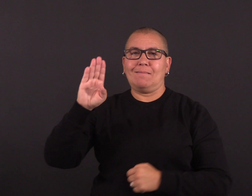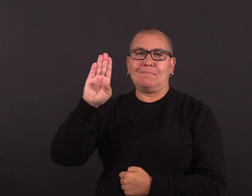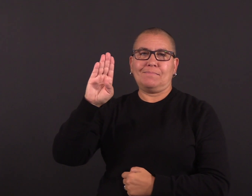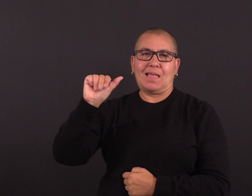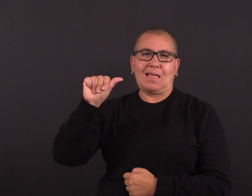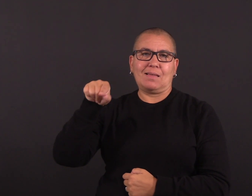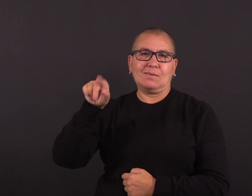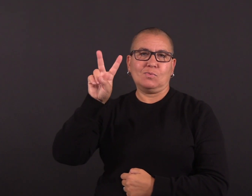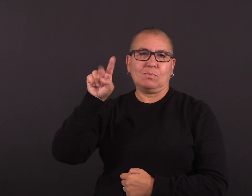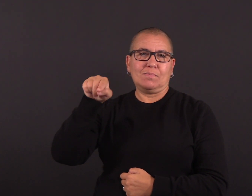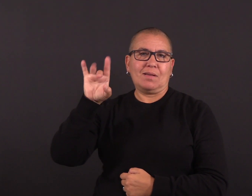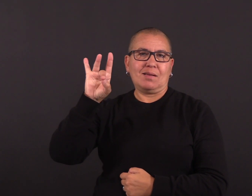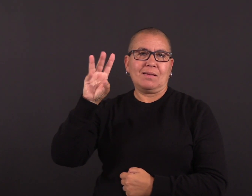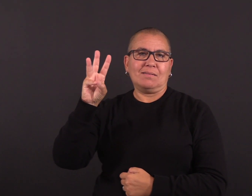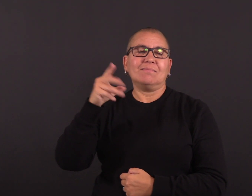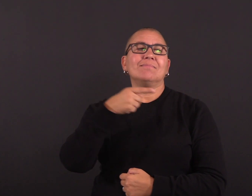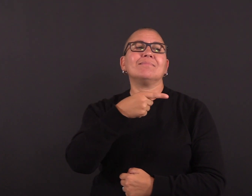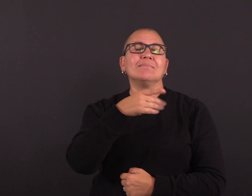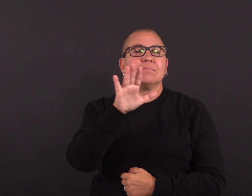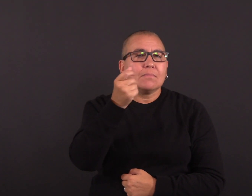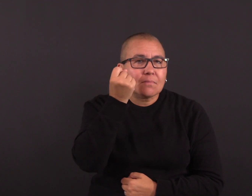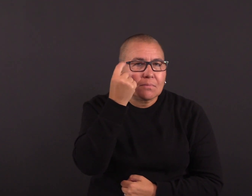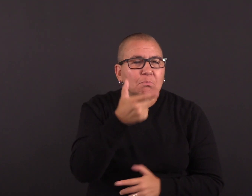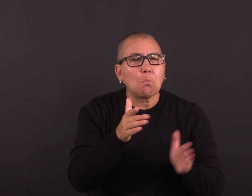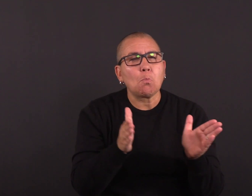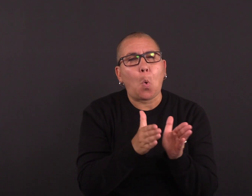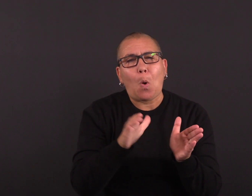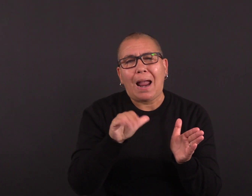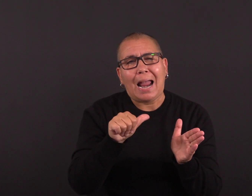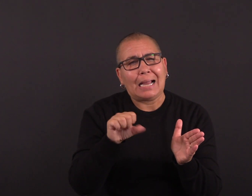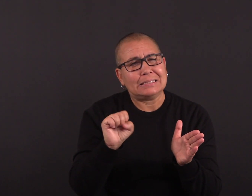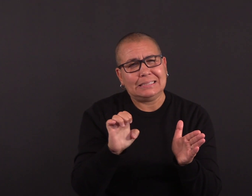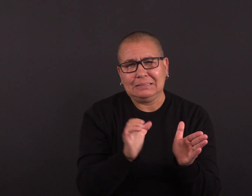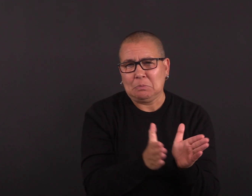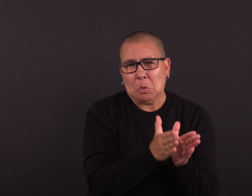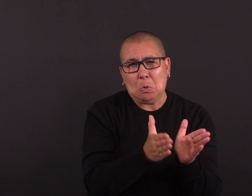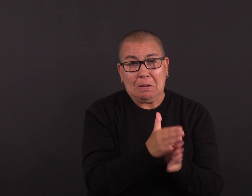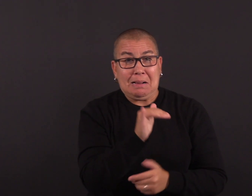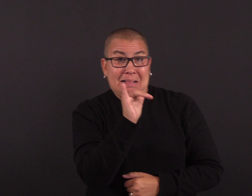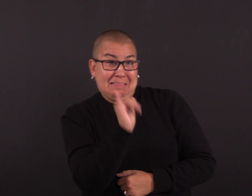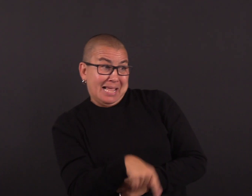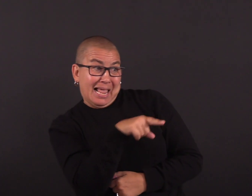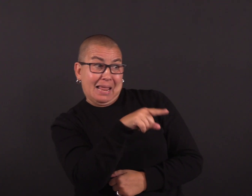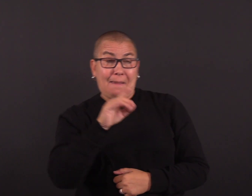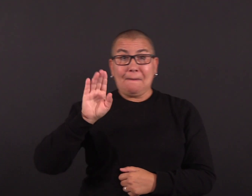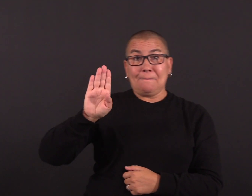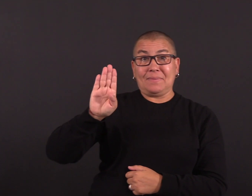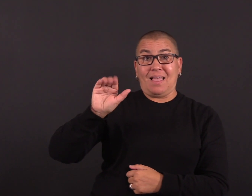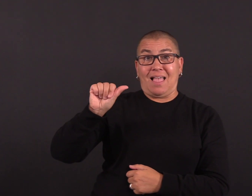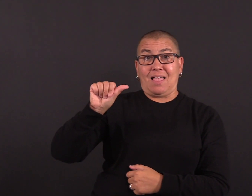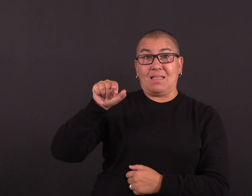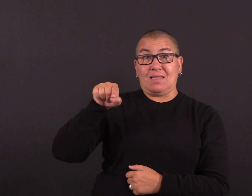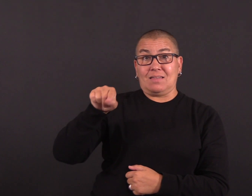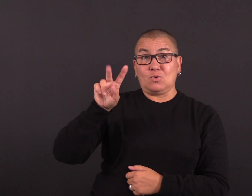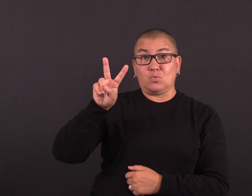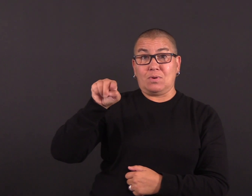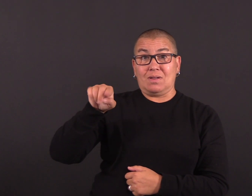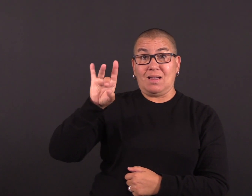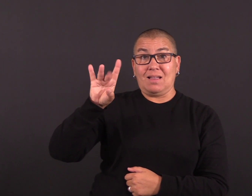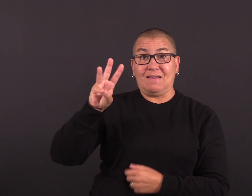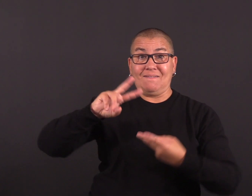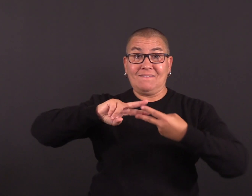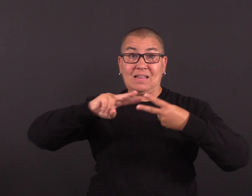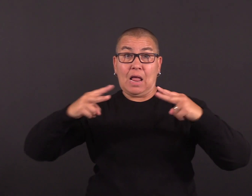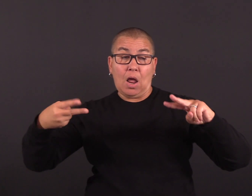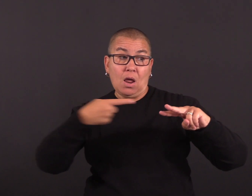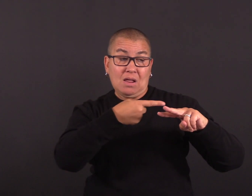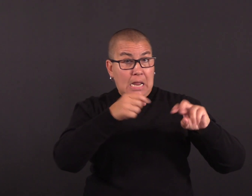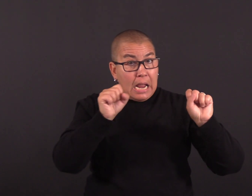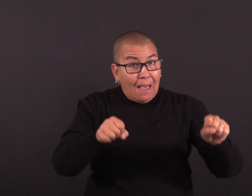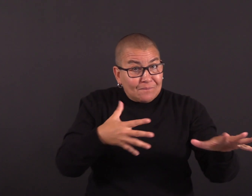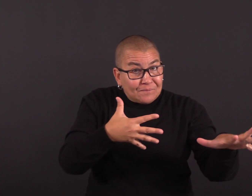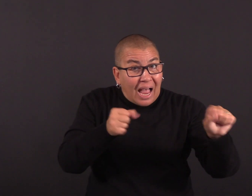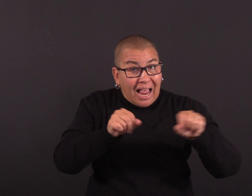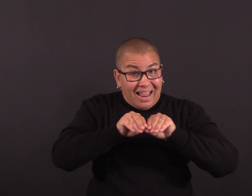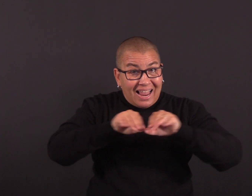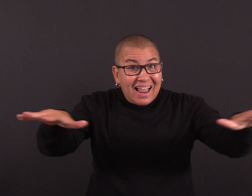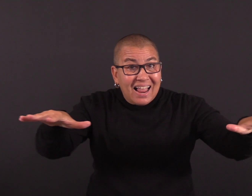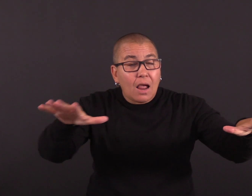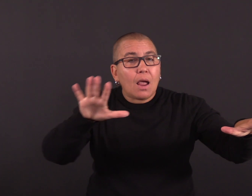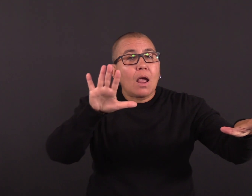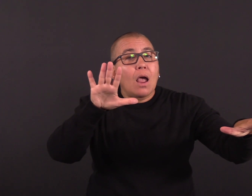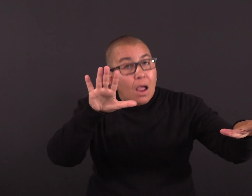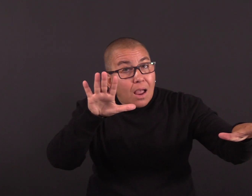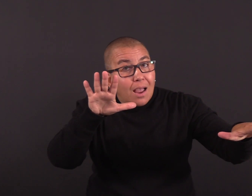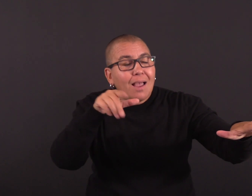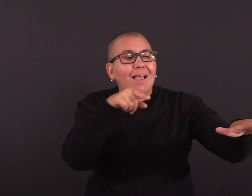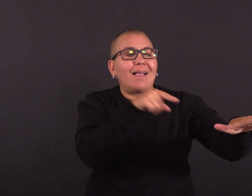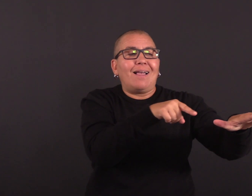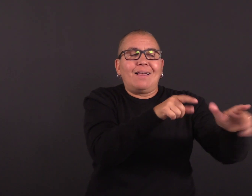aggregated with its distant ancestor BA.2. While only a small handful of cases have been